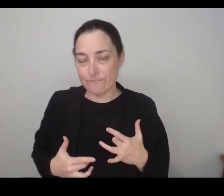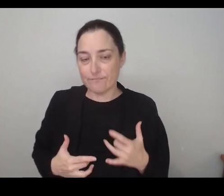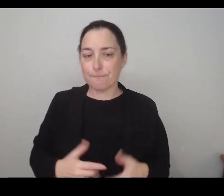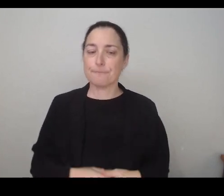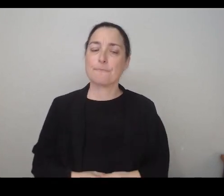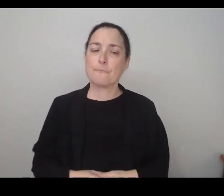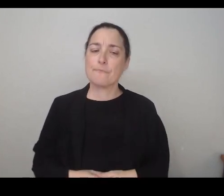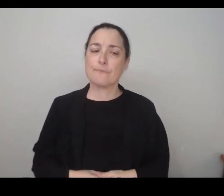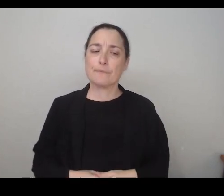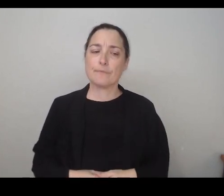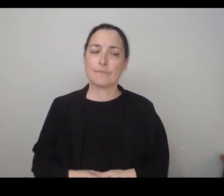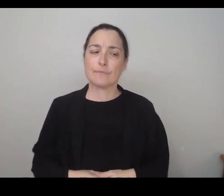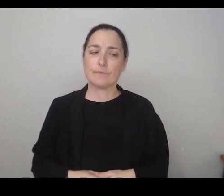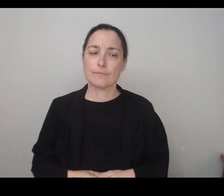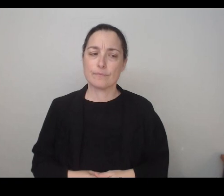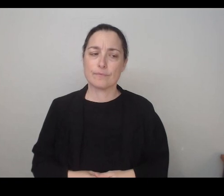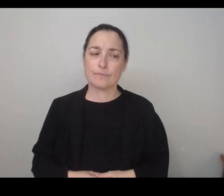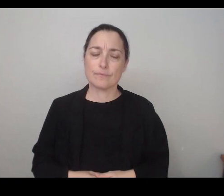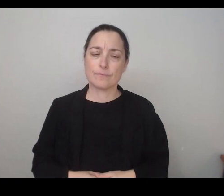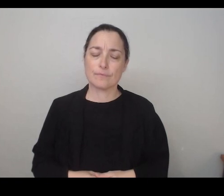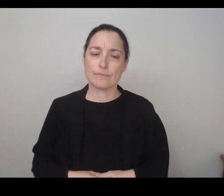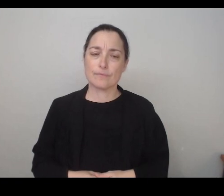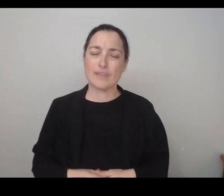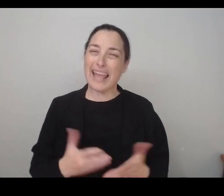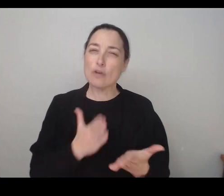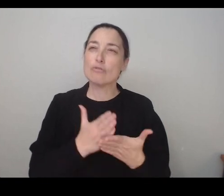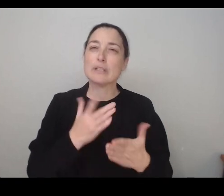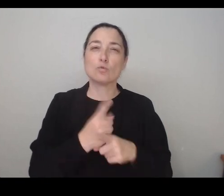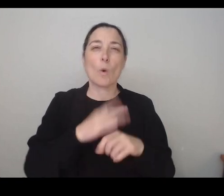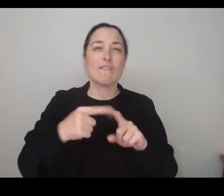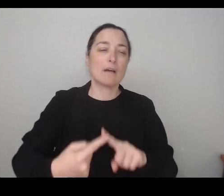is going back to his career, to what happened.